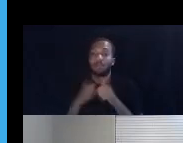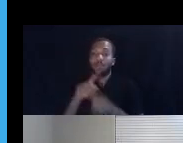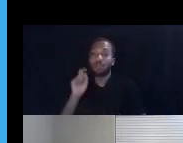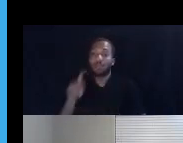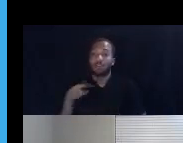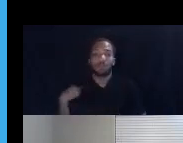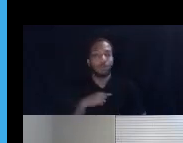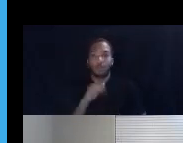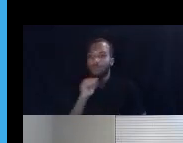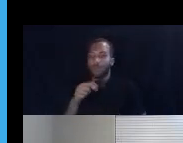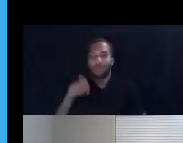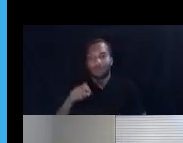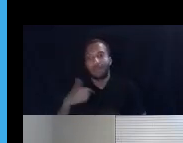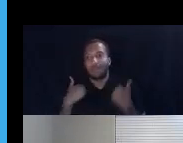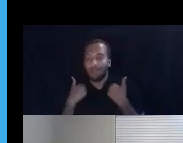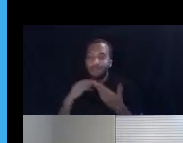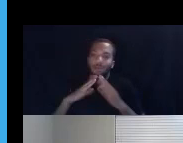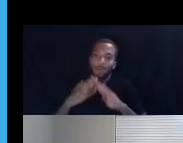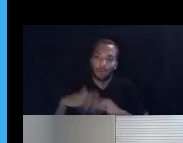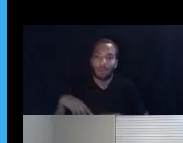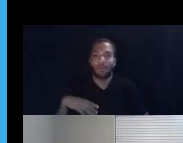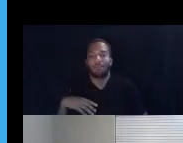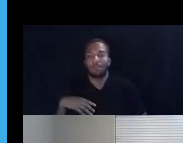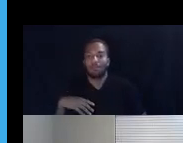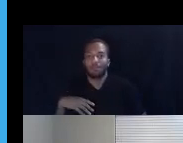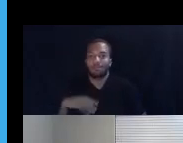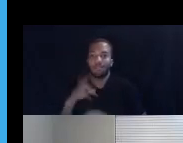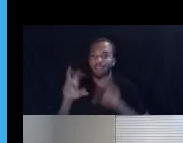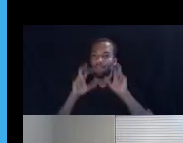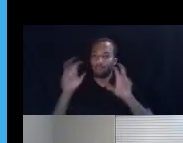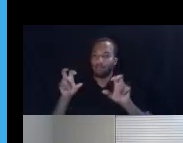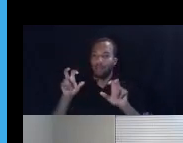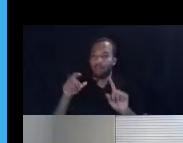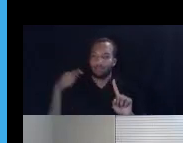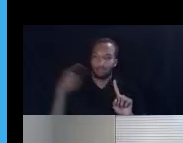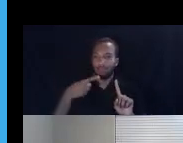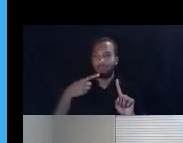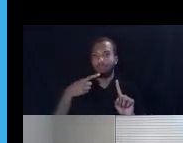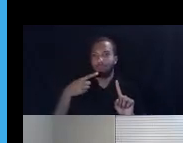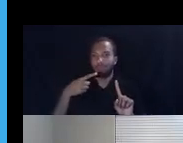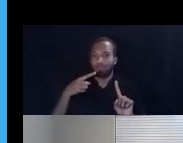we don't necessarily have like a community investment like bucket or fund.